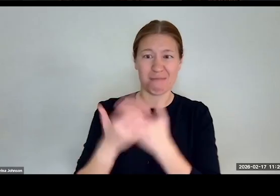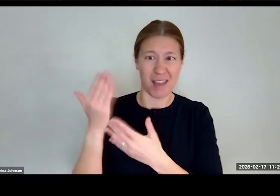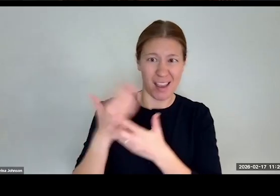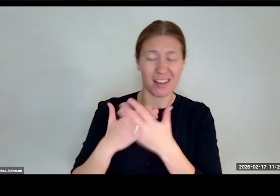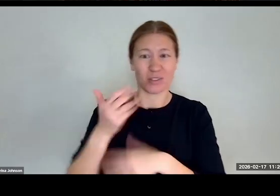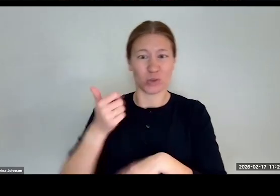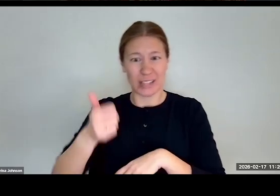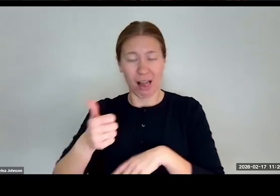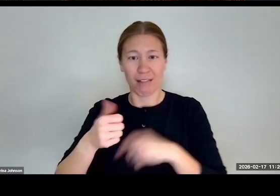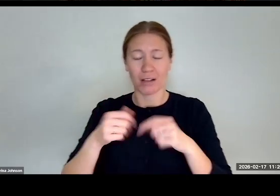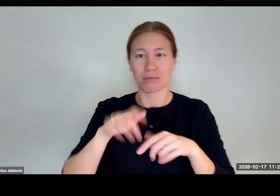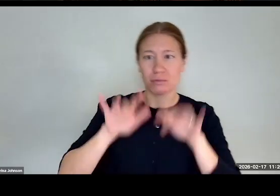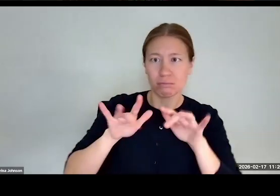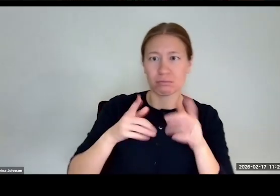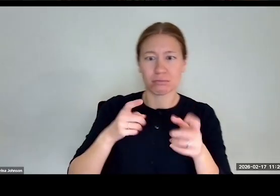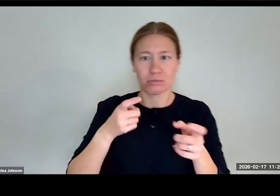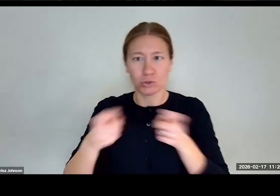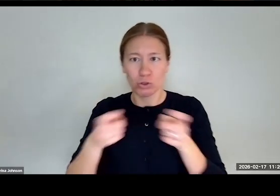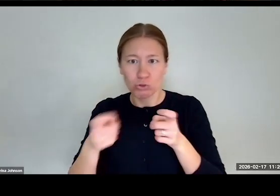spacing controls and the tool